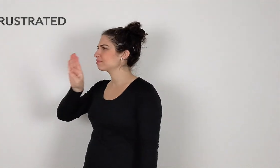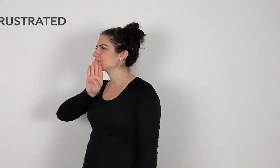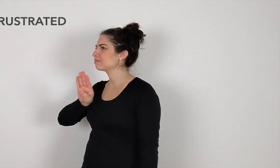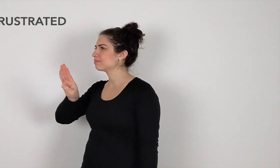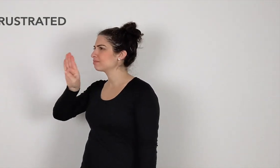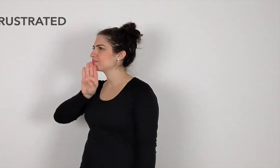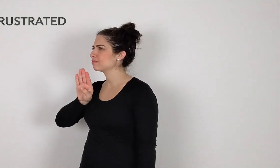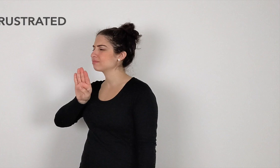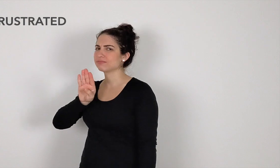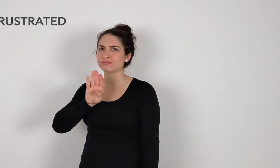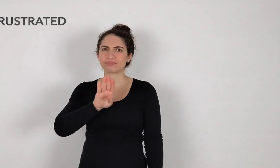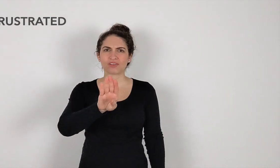FRUSTRATED